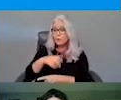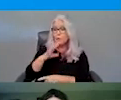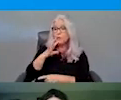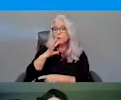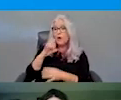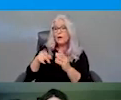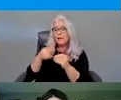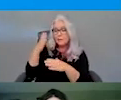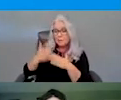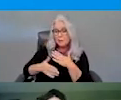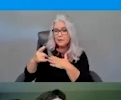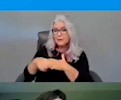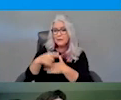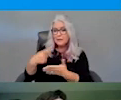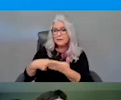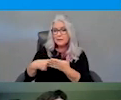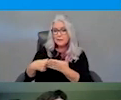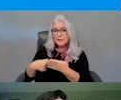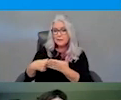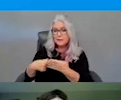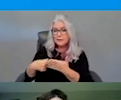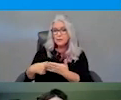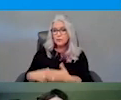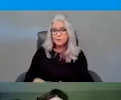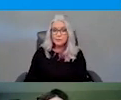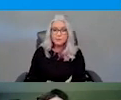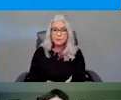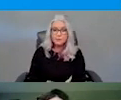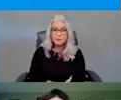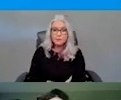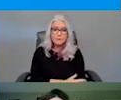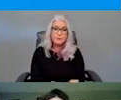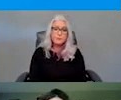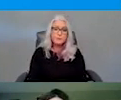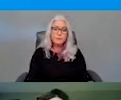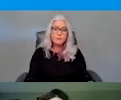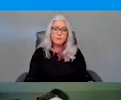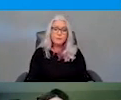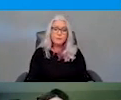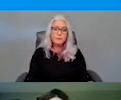discussion. A term used by disabilities and advocate and I stress look who uses this term. Not the Government. It's not